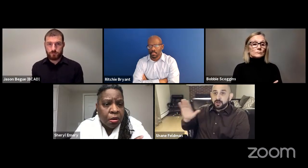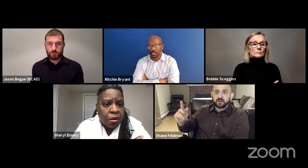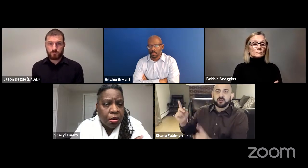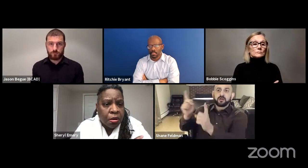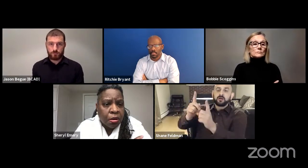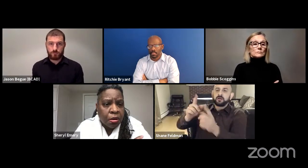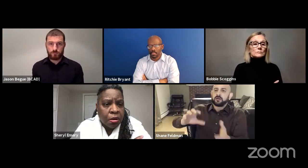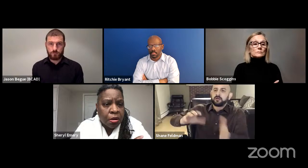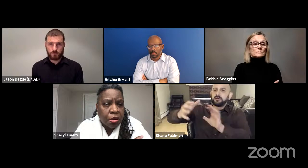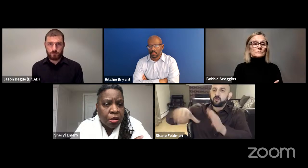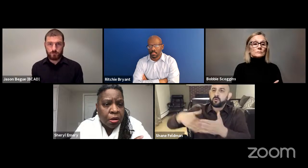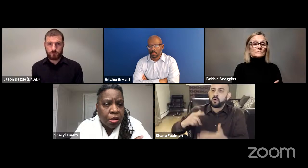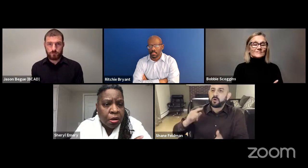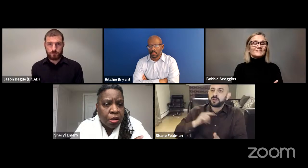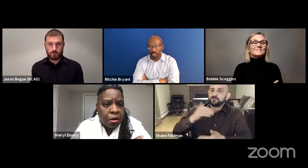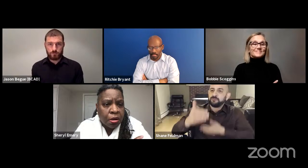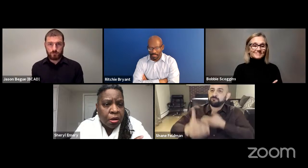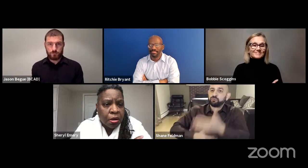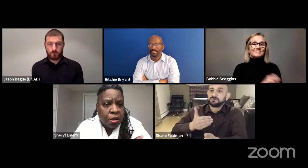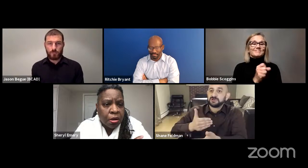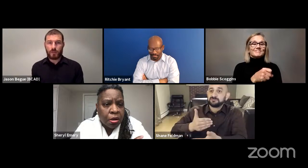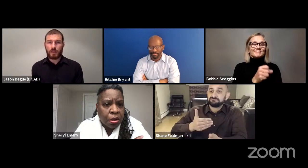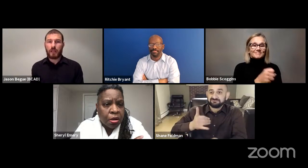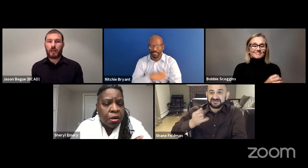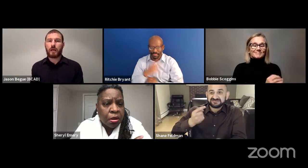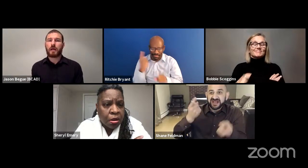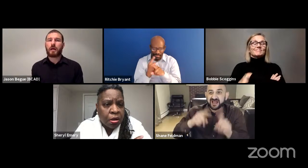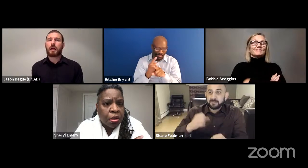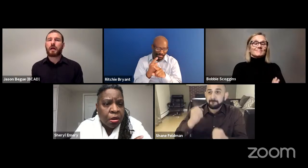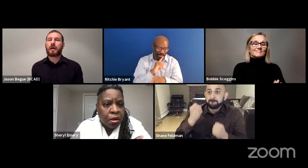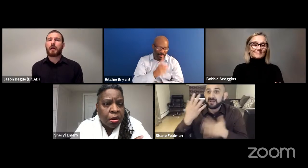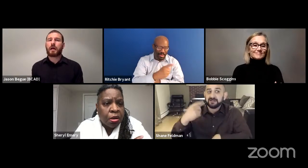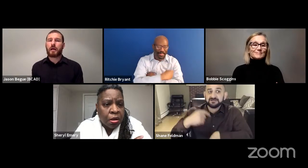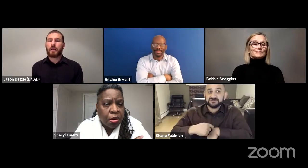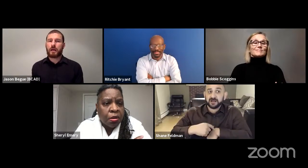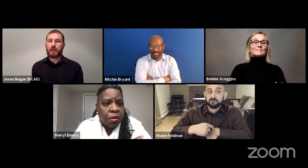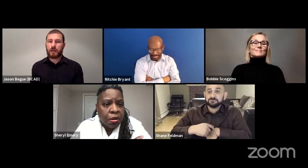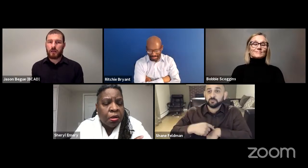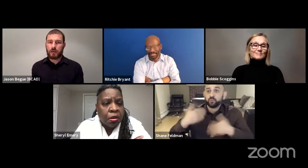we do not want an individual stakeholder to come in and disrupt the process. That happens